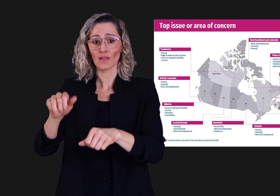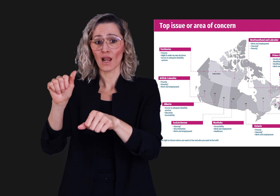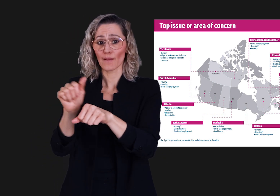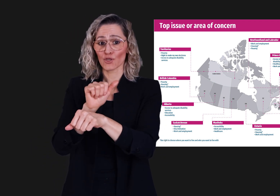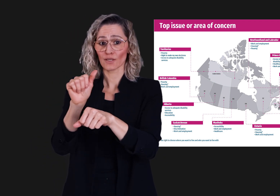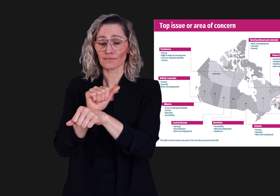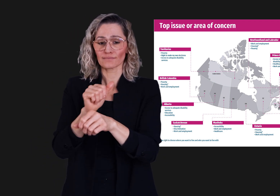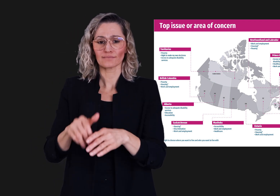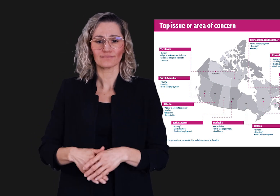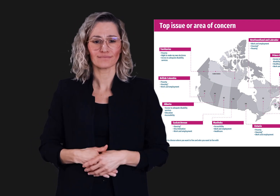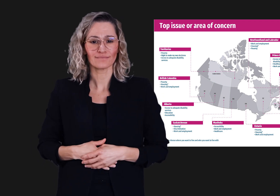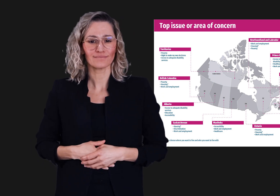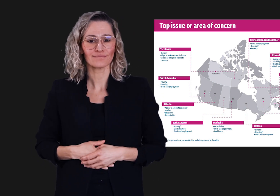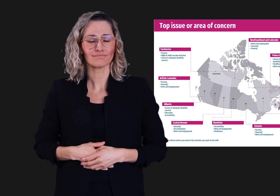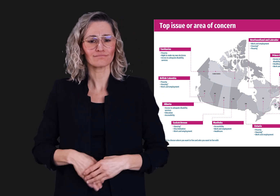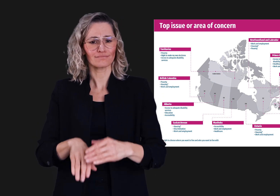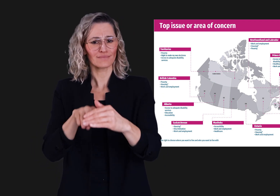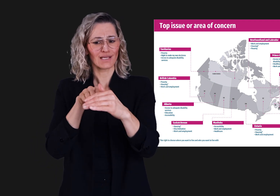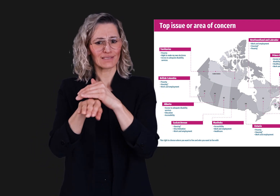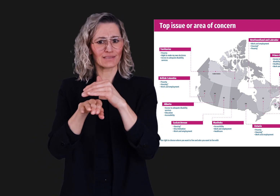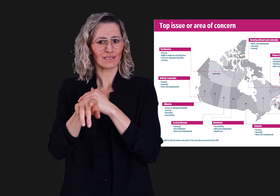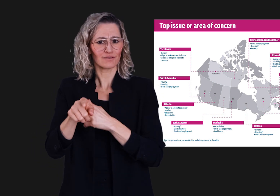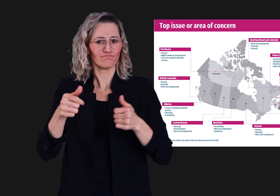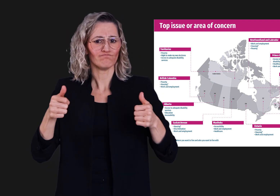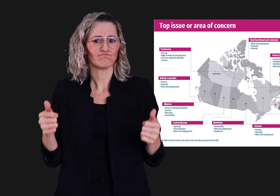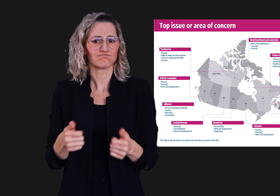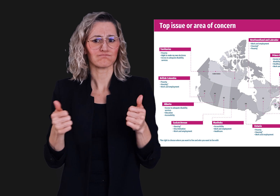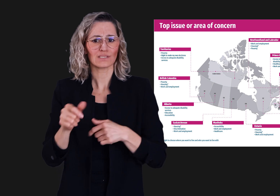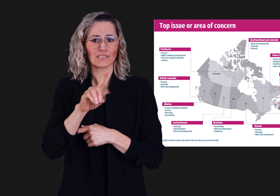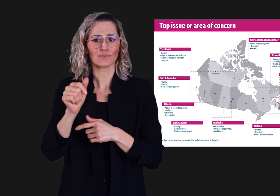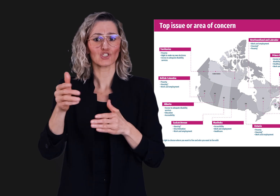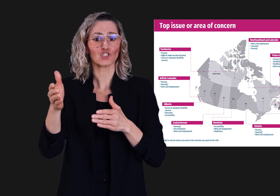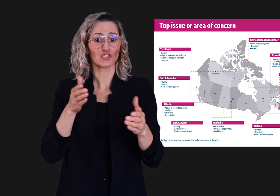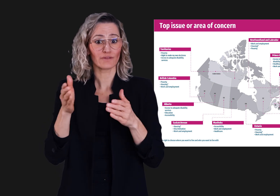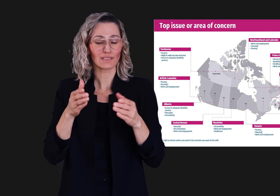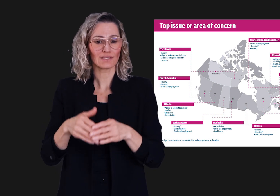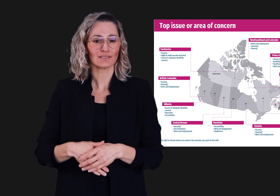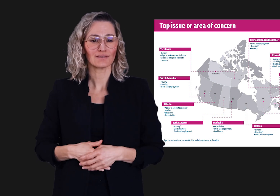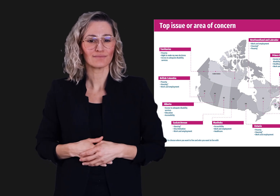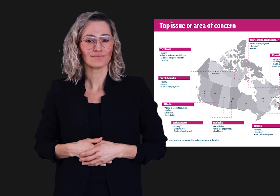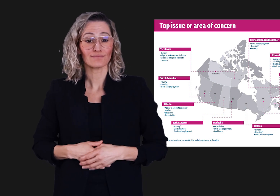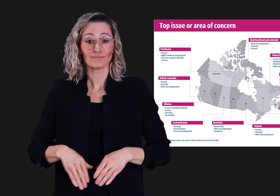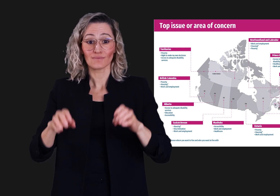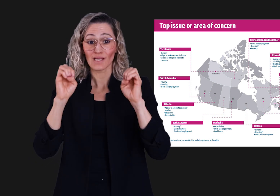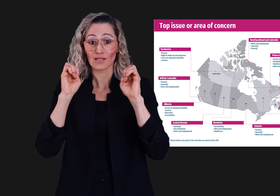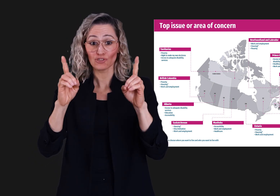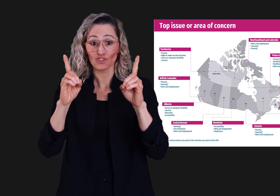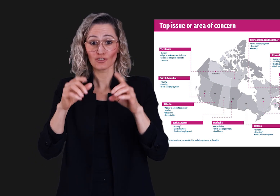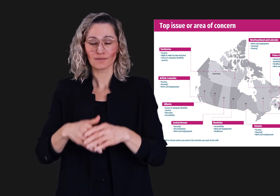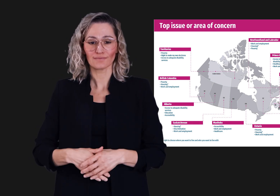Alberta • Access to adequate disability services • Education